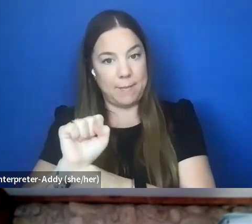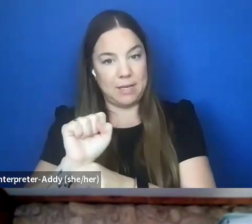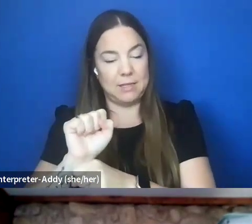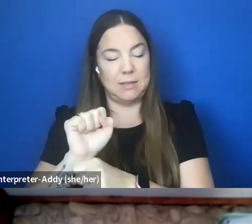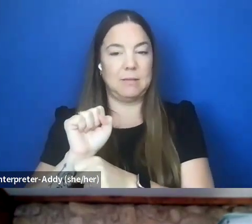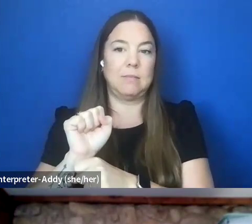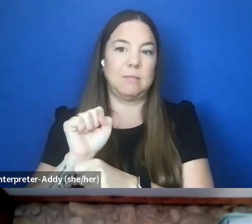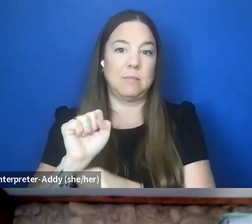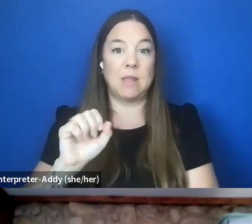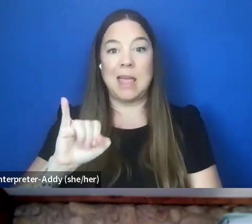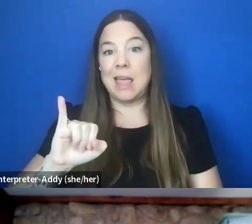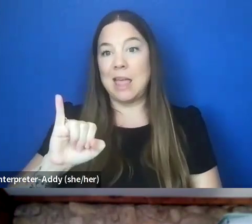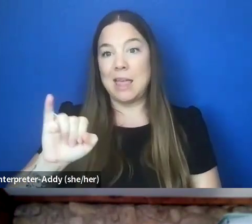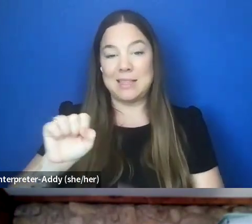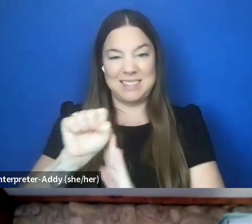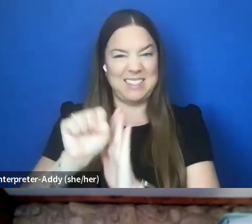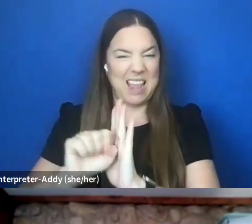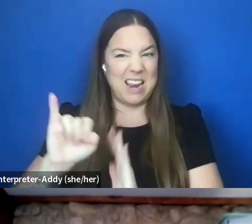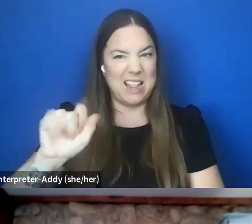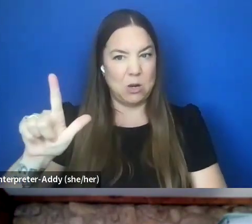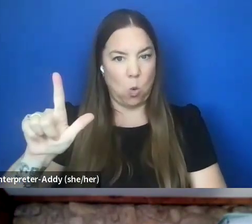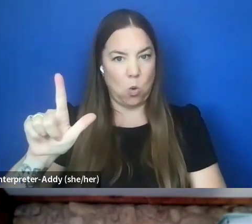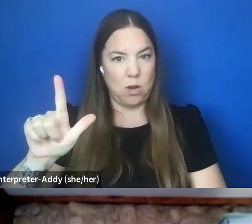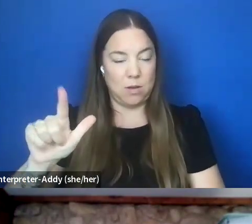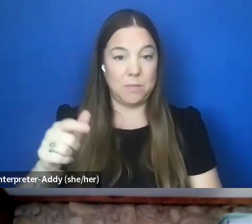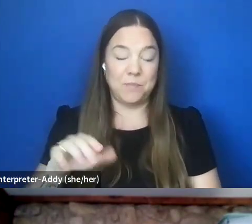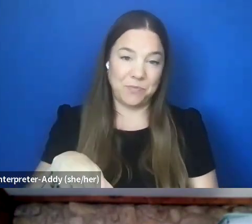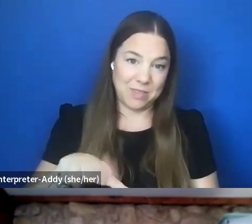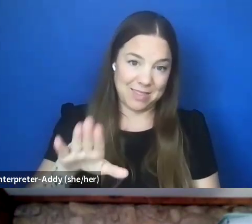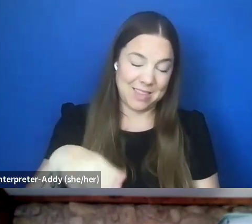Don Dew: Illinois always seems to be a state Hershel Don Dew: on that